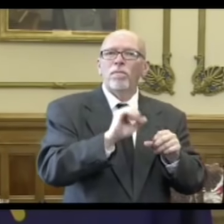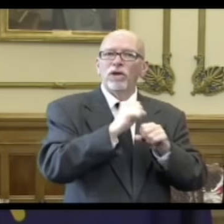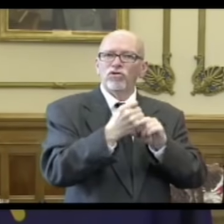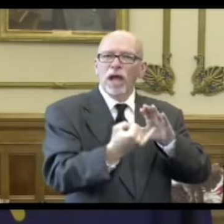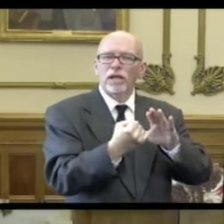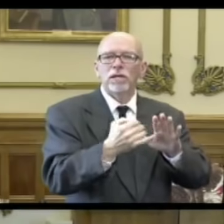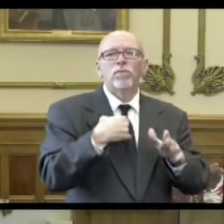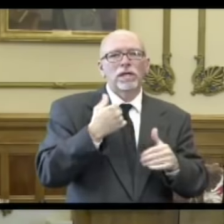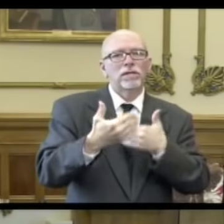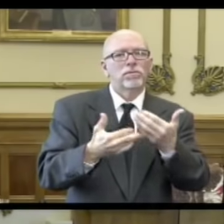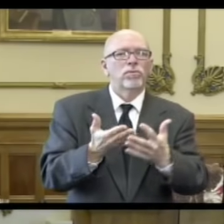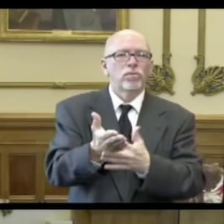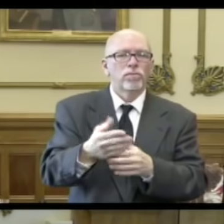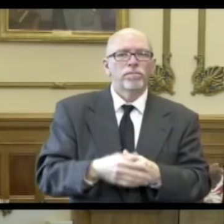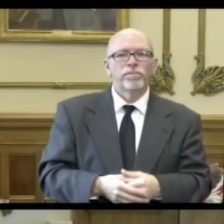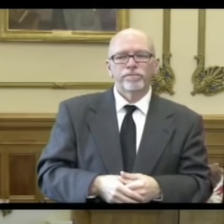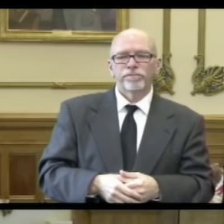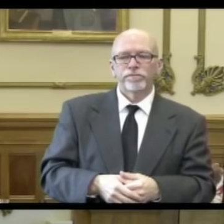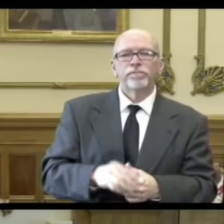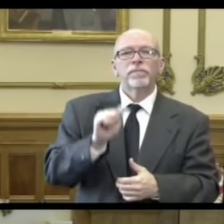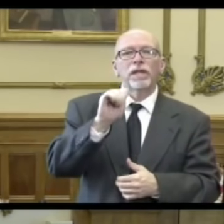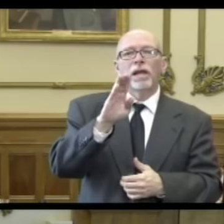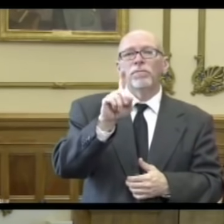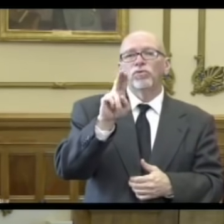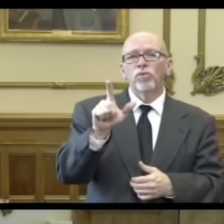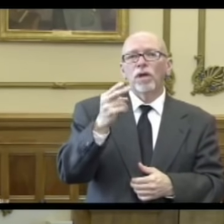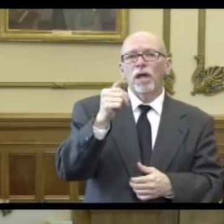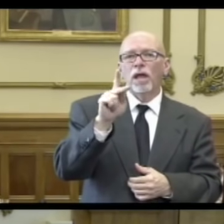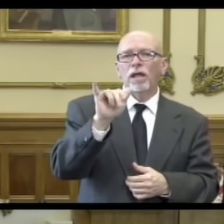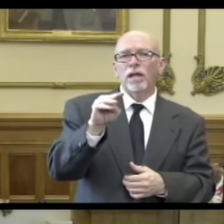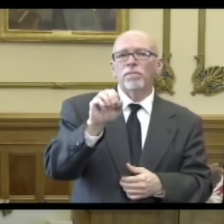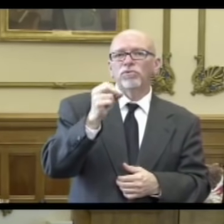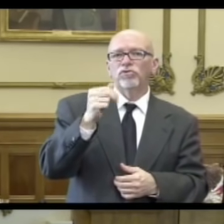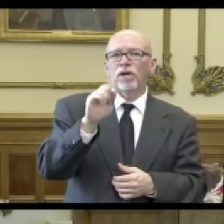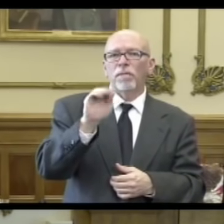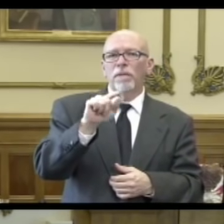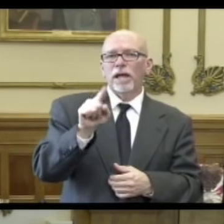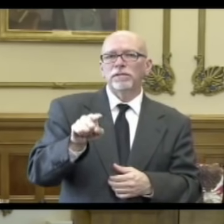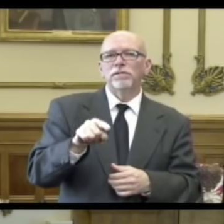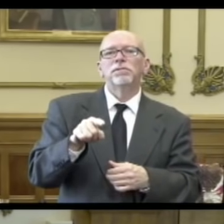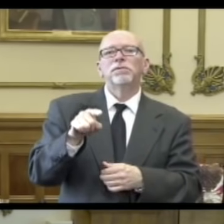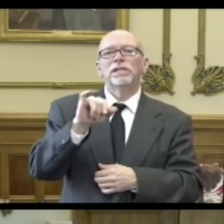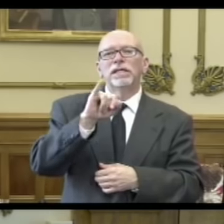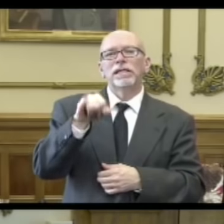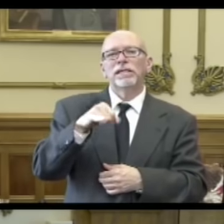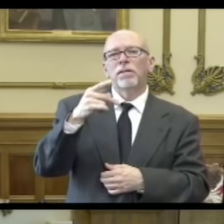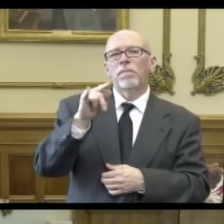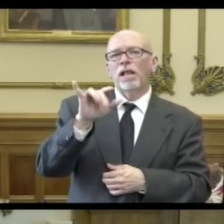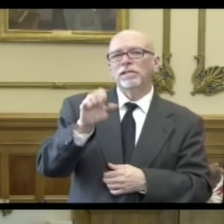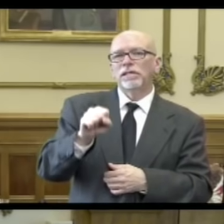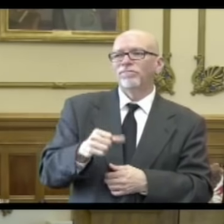CASES THAT YOU HIGHLIGHTED TO HELP ISOLATE THOSE GET THEM OUT OF THE MIX. AND AND SEE OUR WAY THROUGH THIS. ABDUL